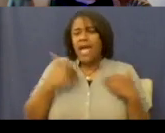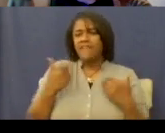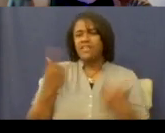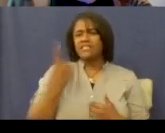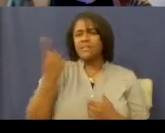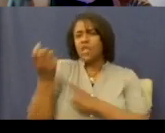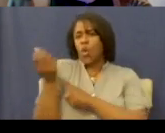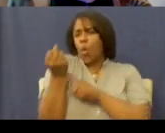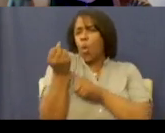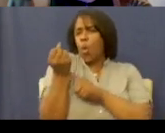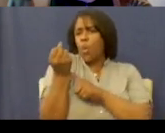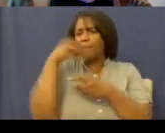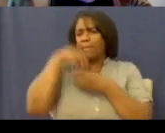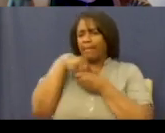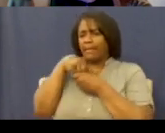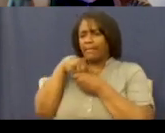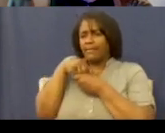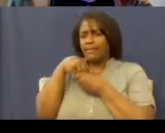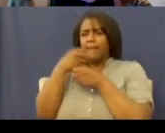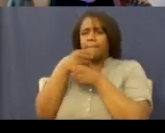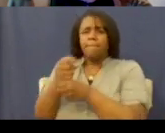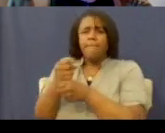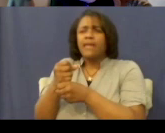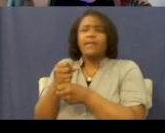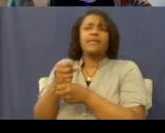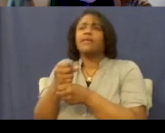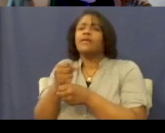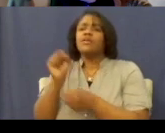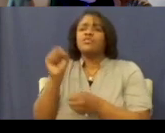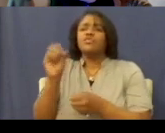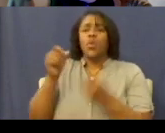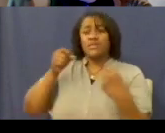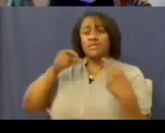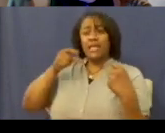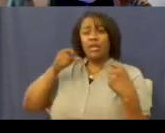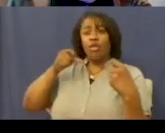and to make it so that the signal moves way down